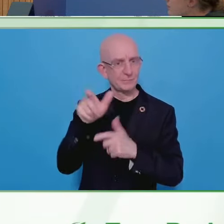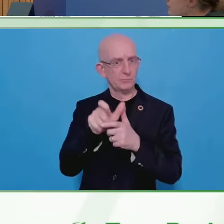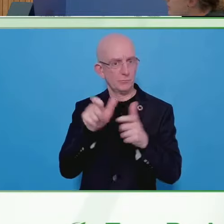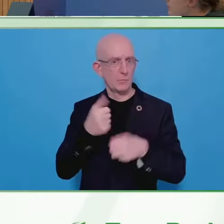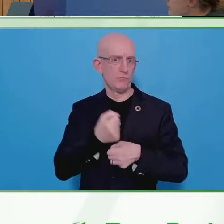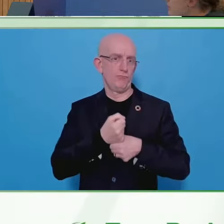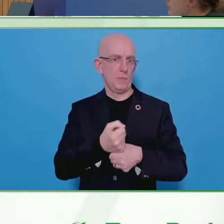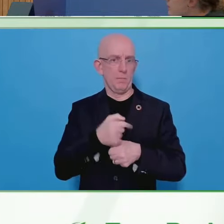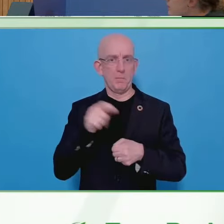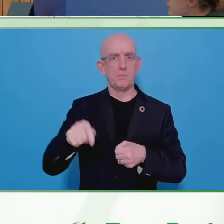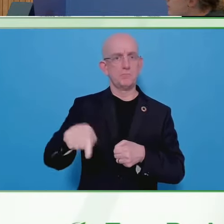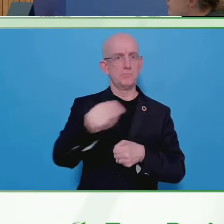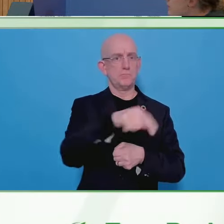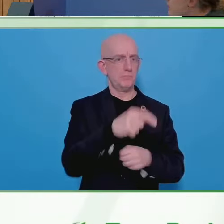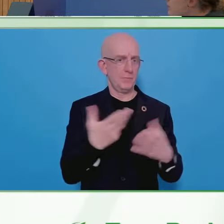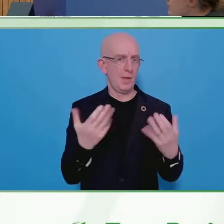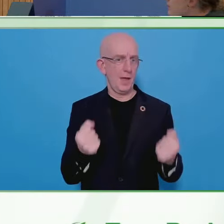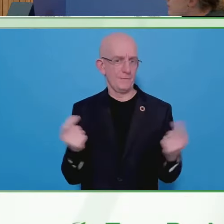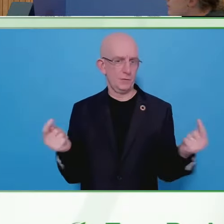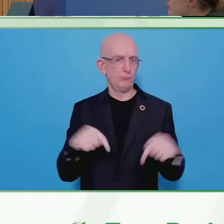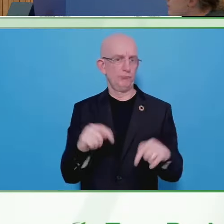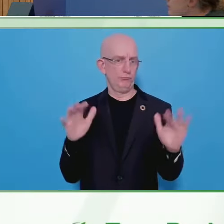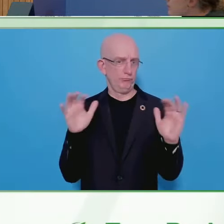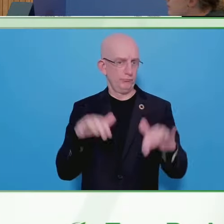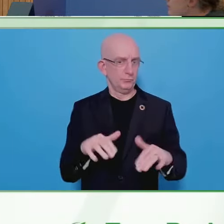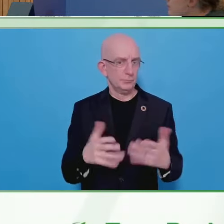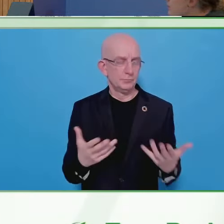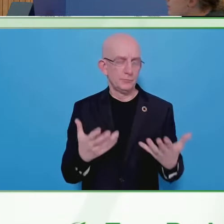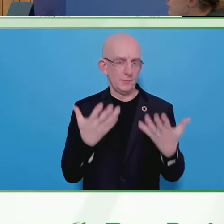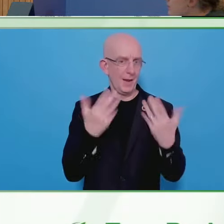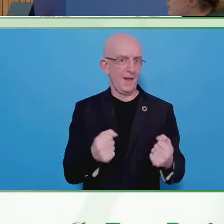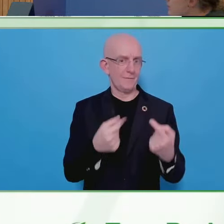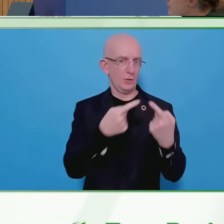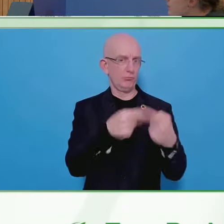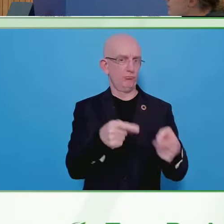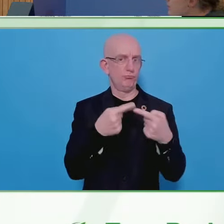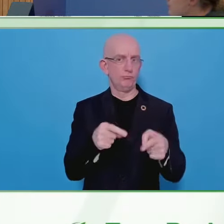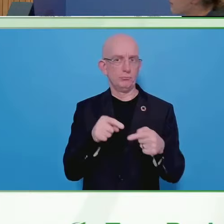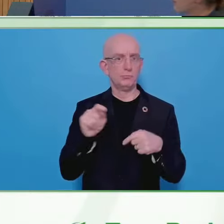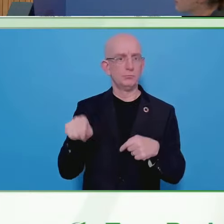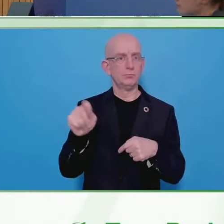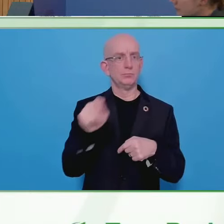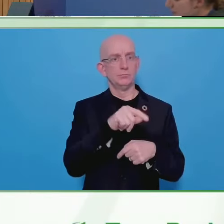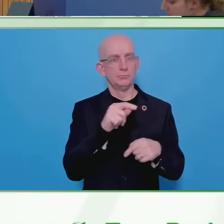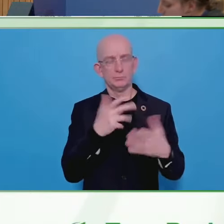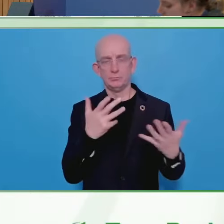hire us and work with us in the global supply chain if we are entrepreneurs with disabilities.